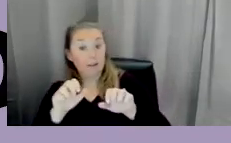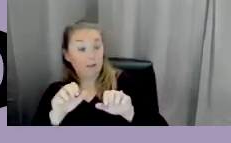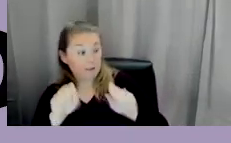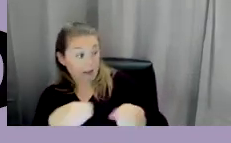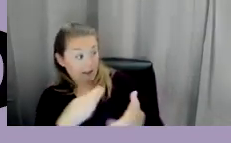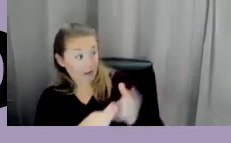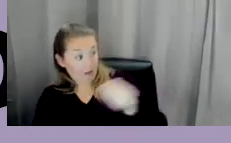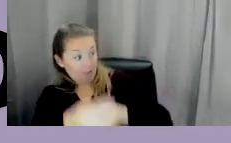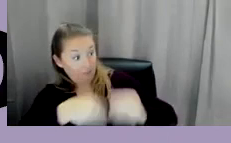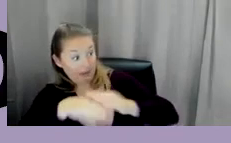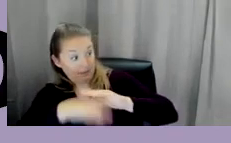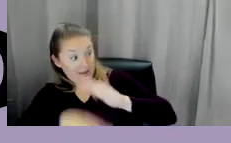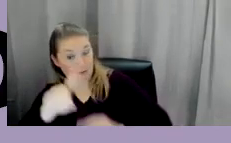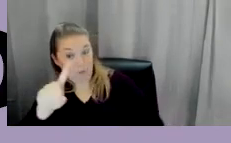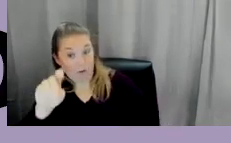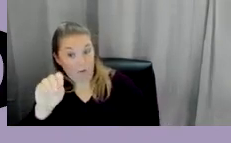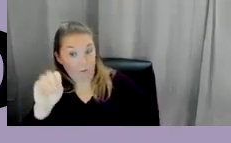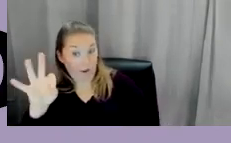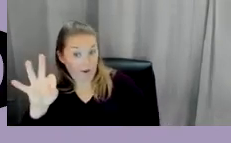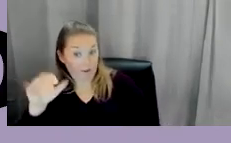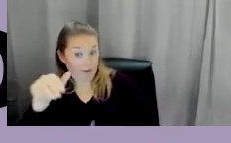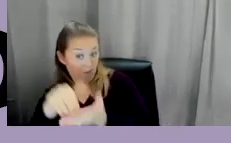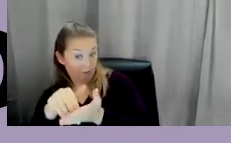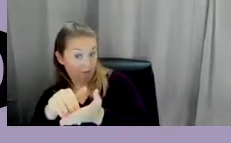I SEE A QUESTION IN THE CHAT ABOUT THE BUDGET. CAN THE